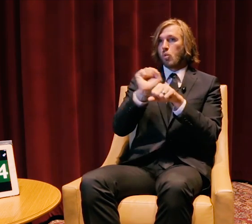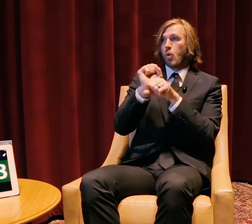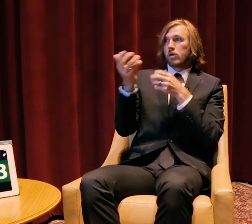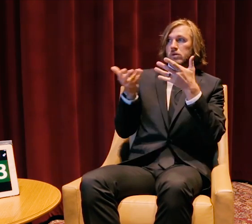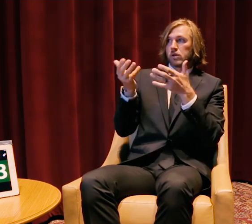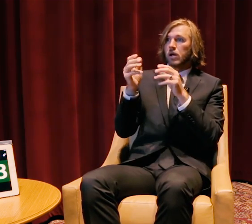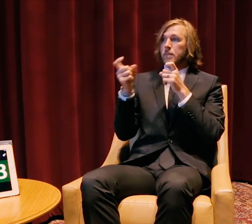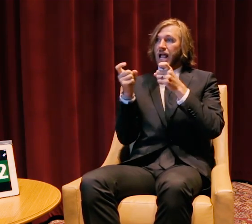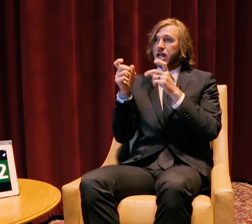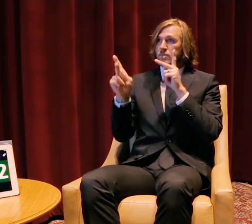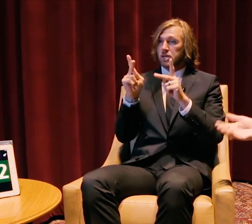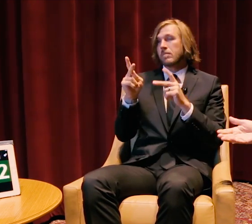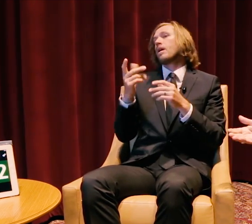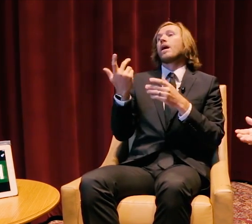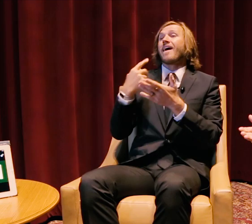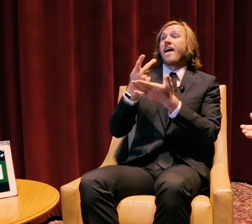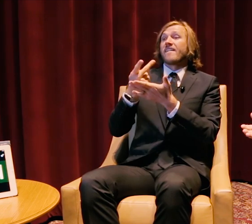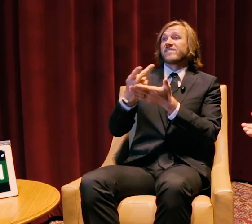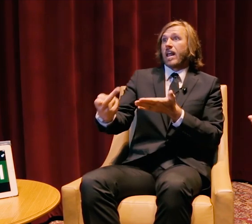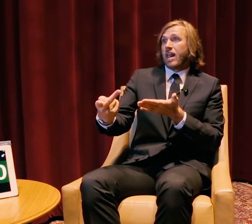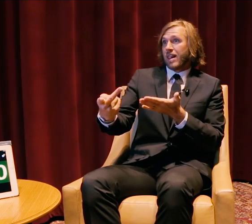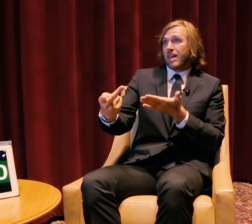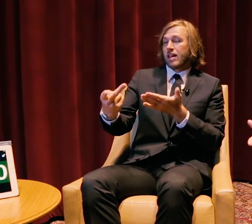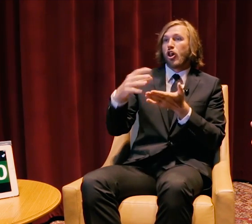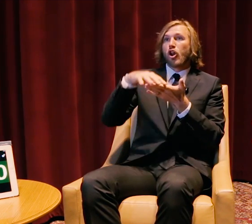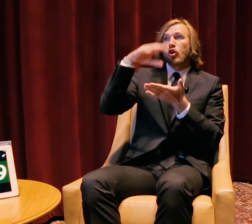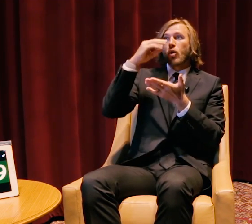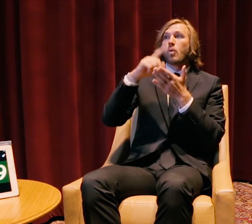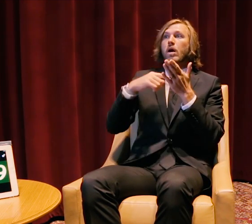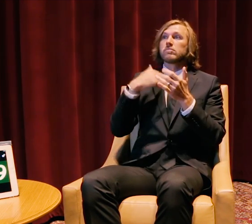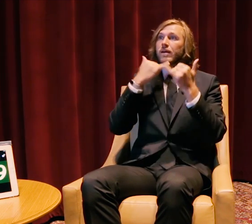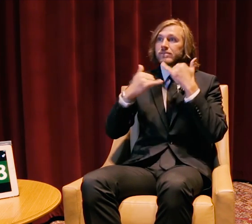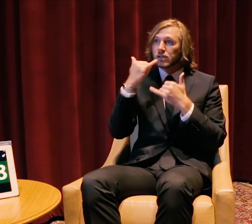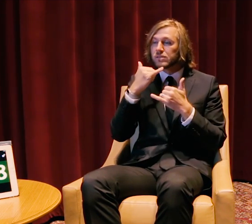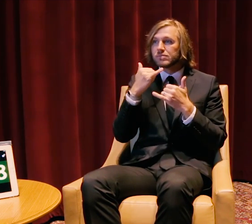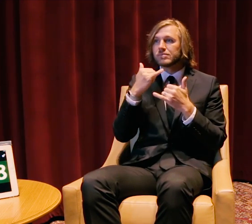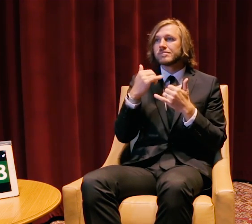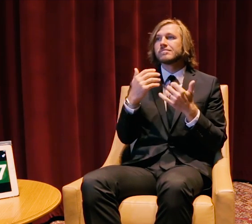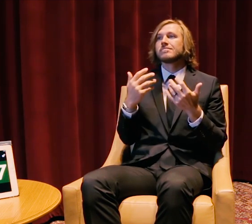manage people, fail, learn from the failures